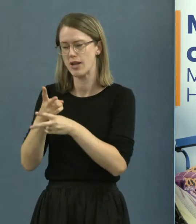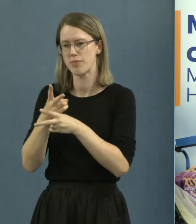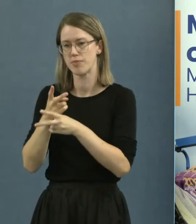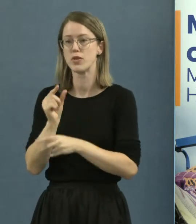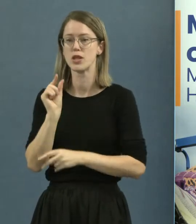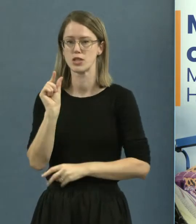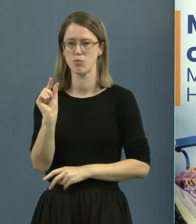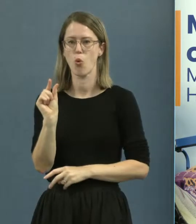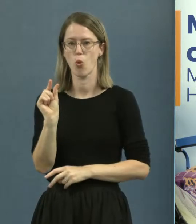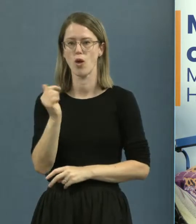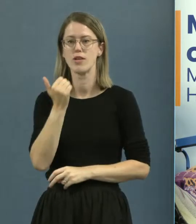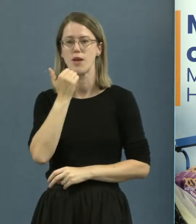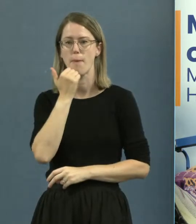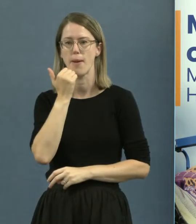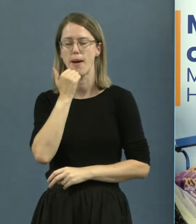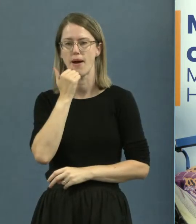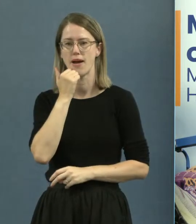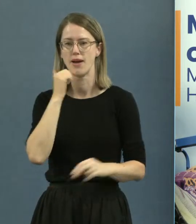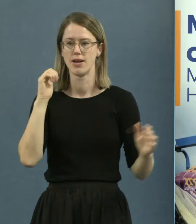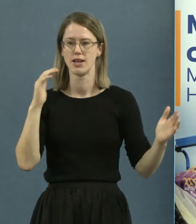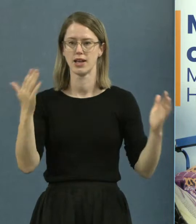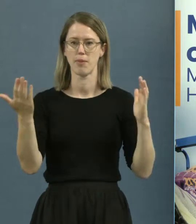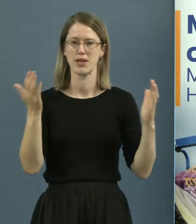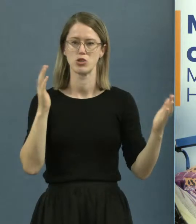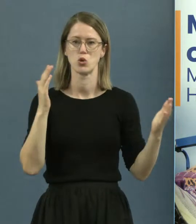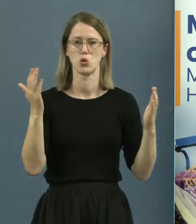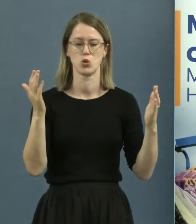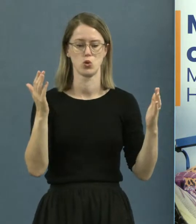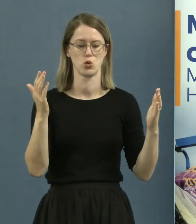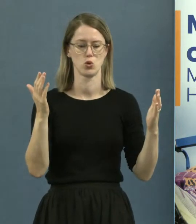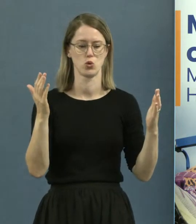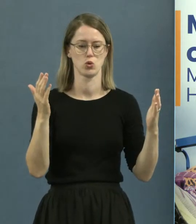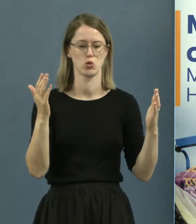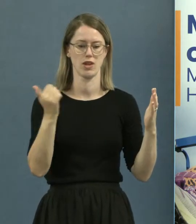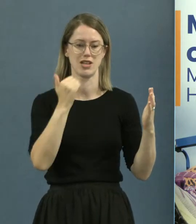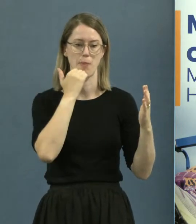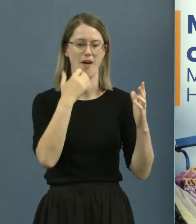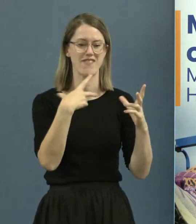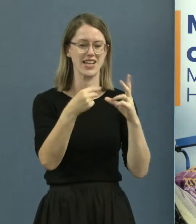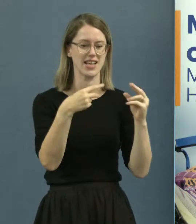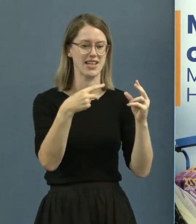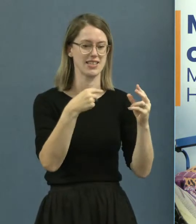small number in the greater...when you look at it